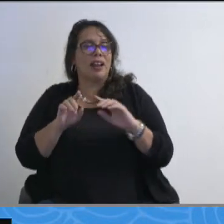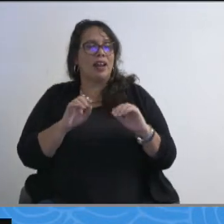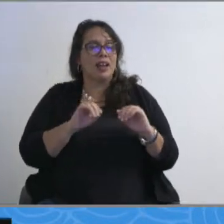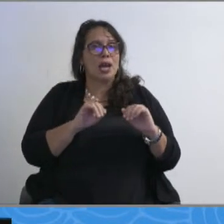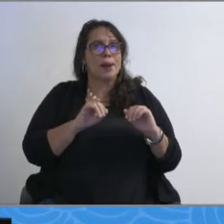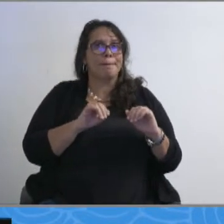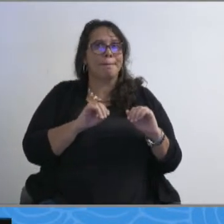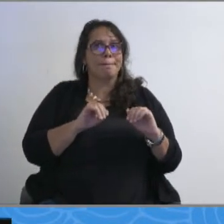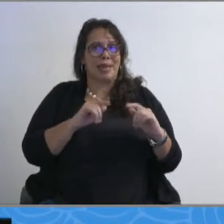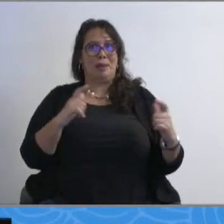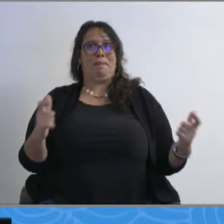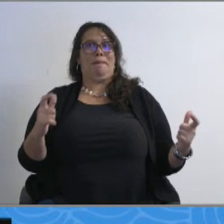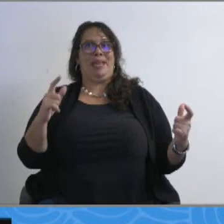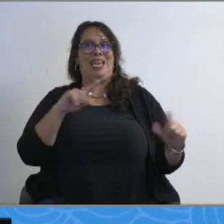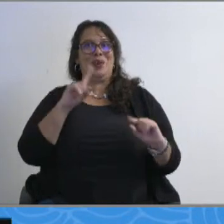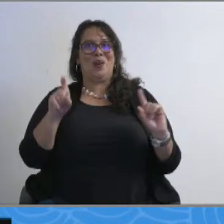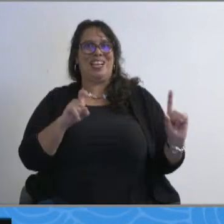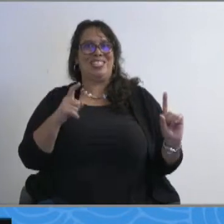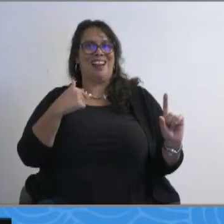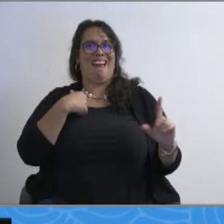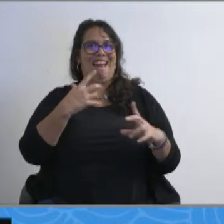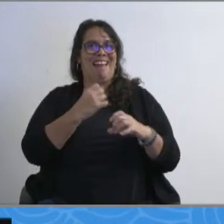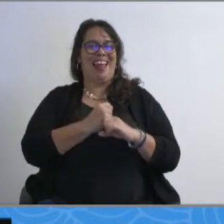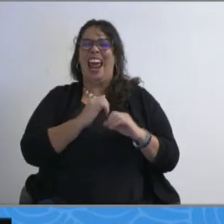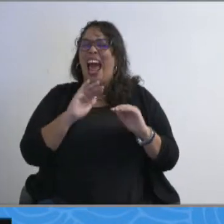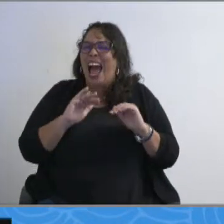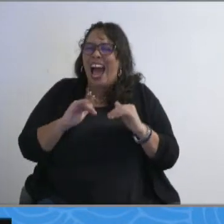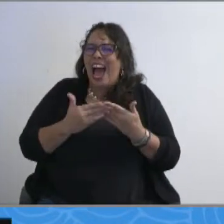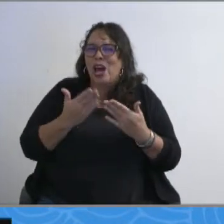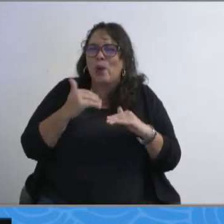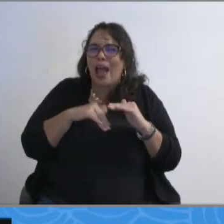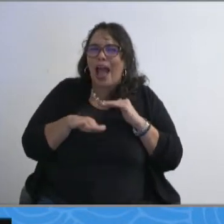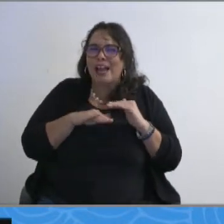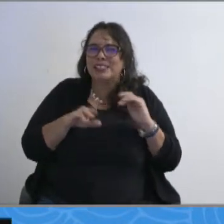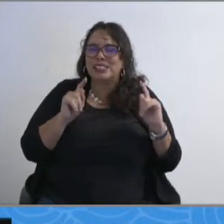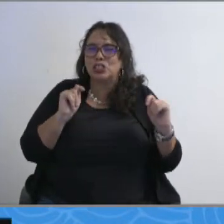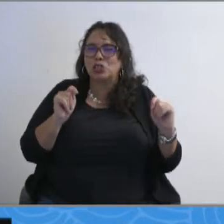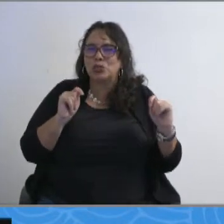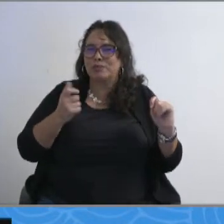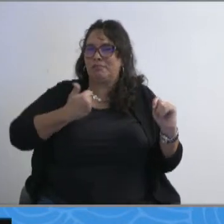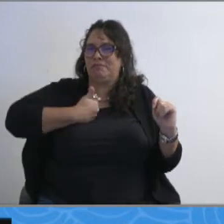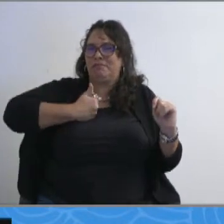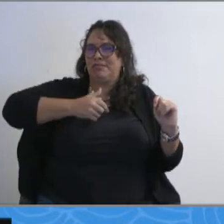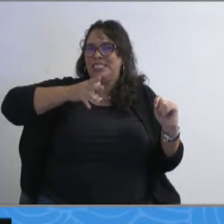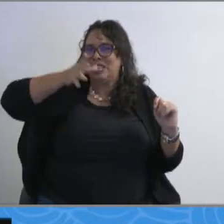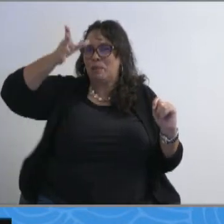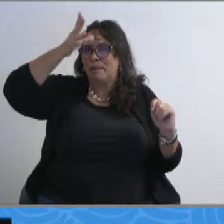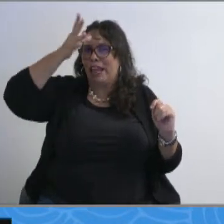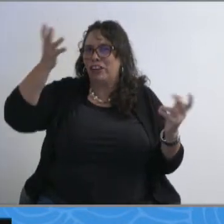A big question I get often is, "So, how do I access tutoring as a parent for my child?"